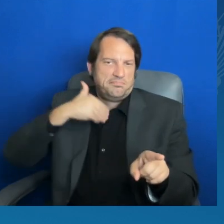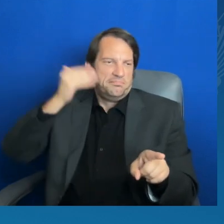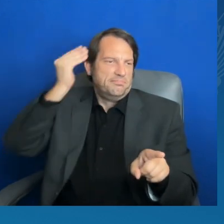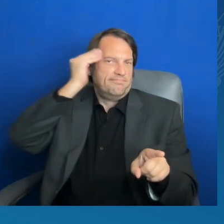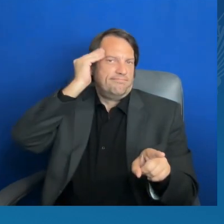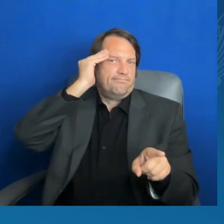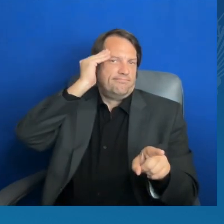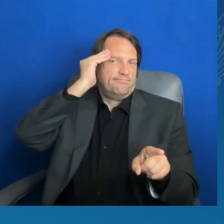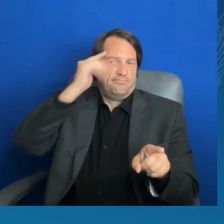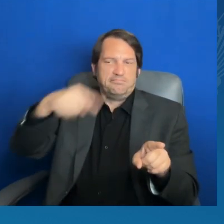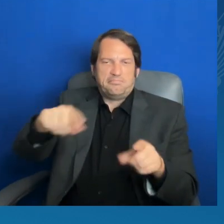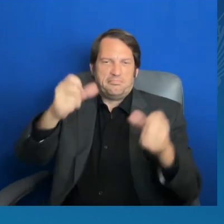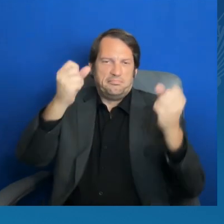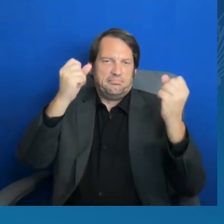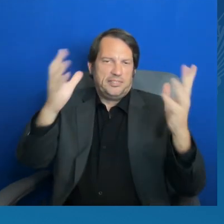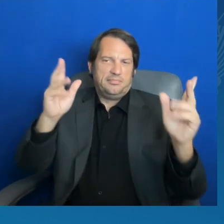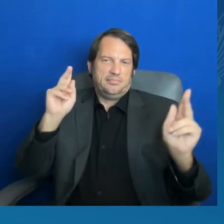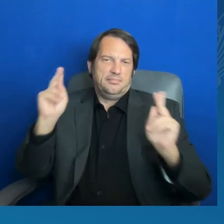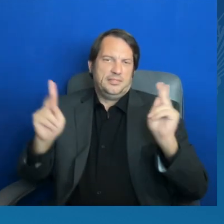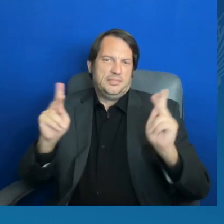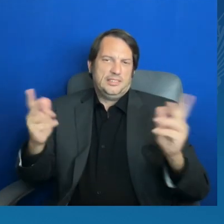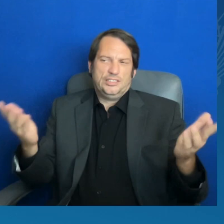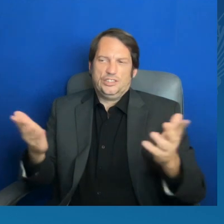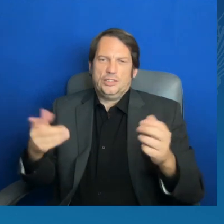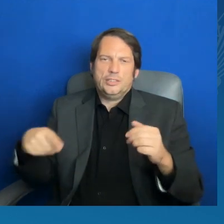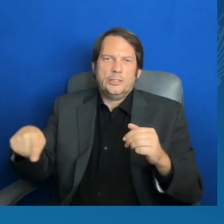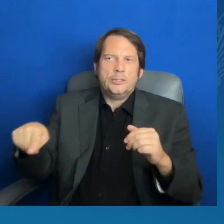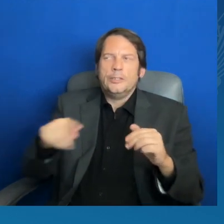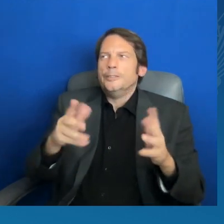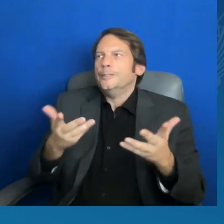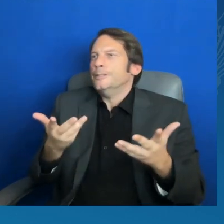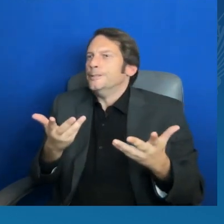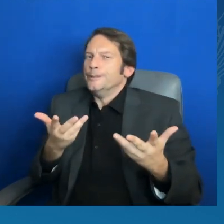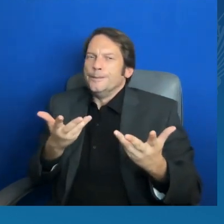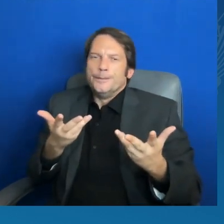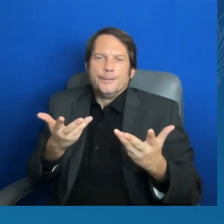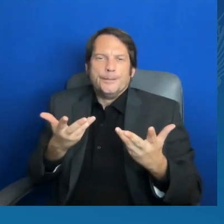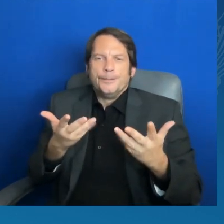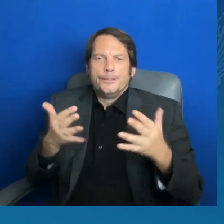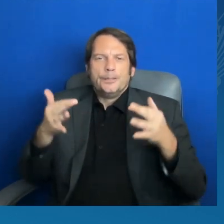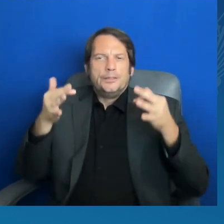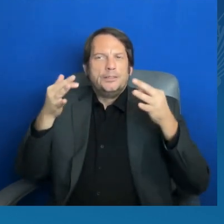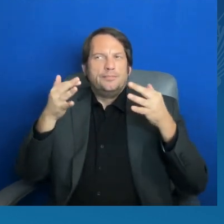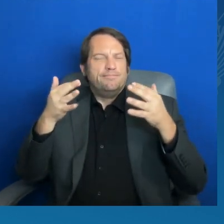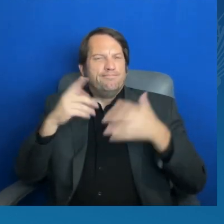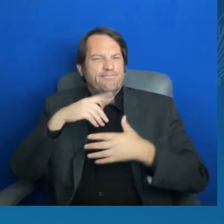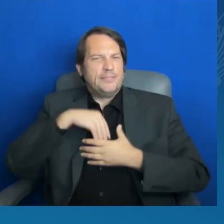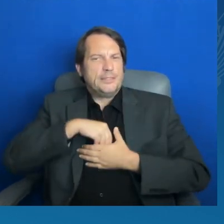and your fear into the empowerment of communities